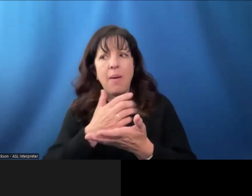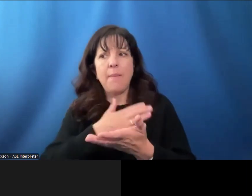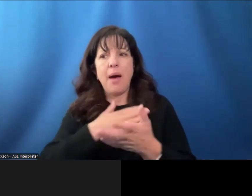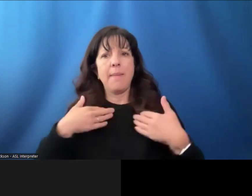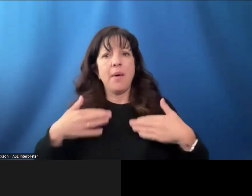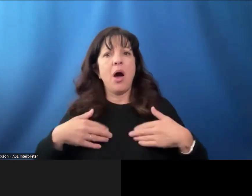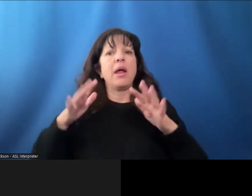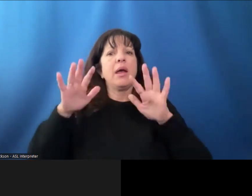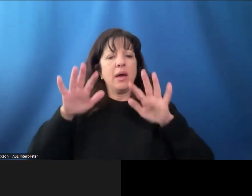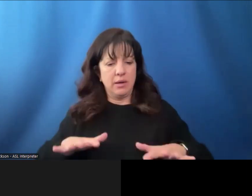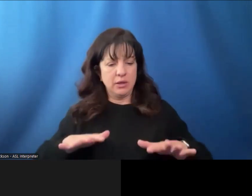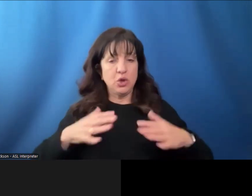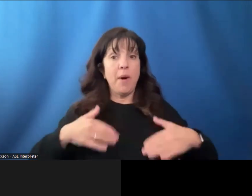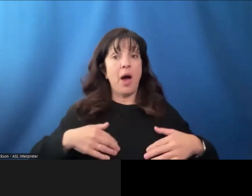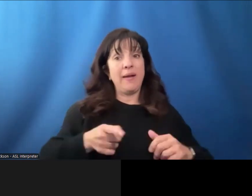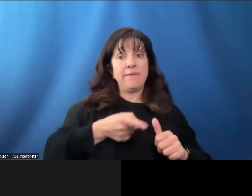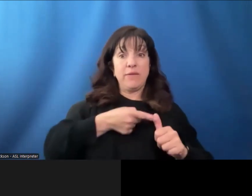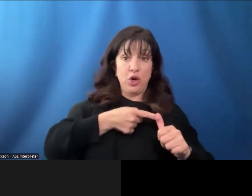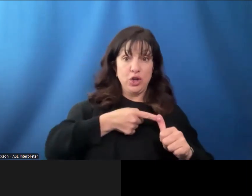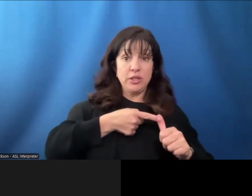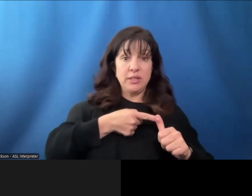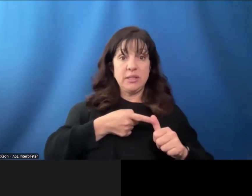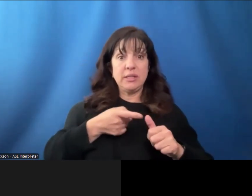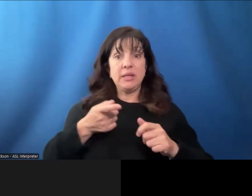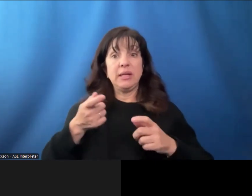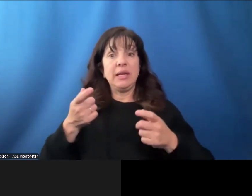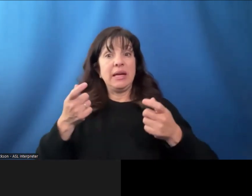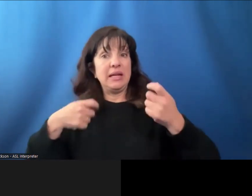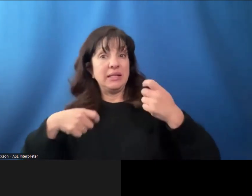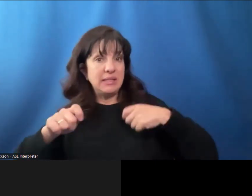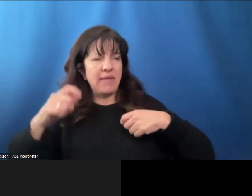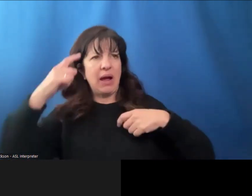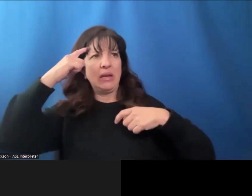body first, as opposed to like, I need to think about myself